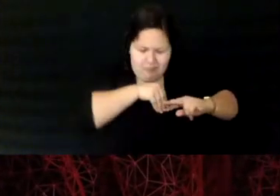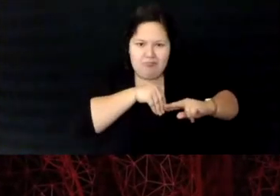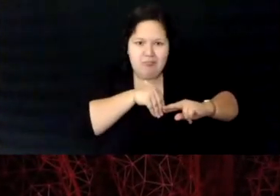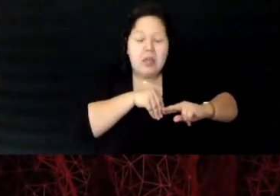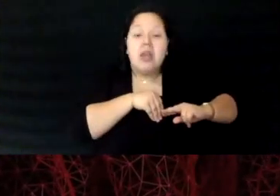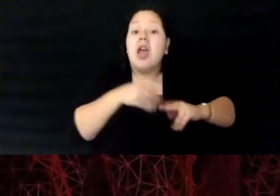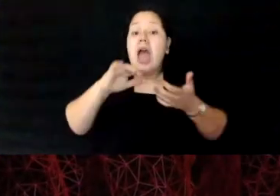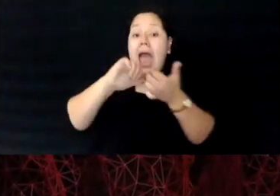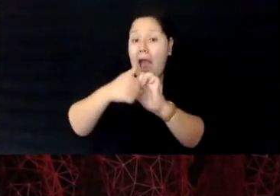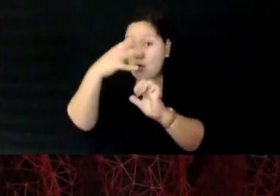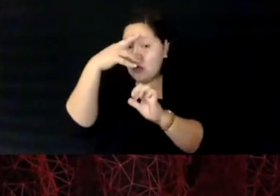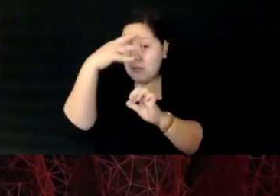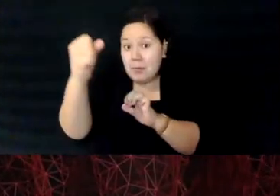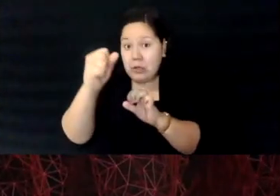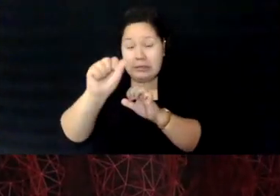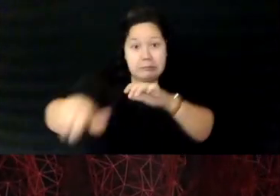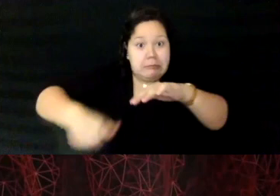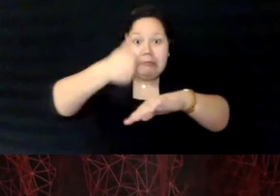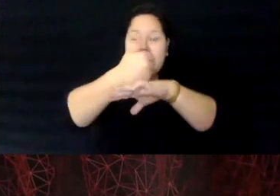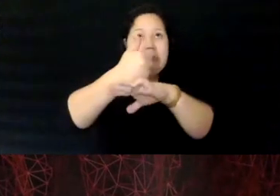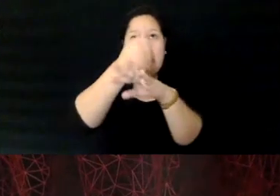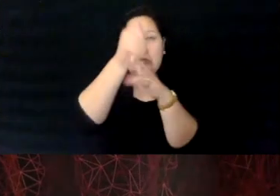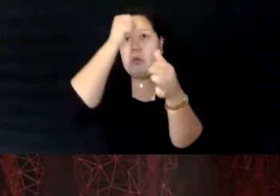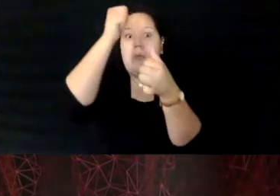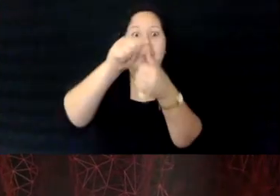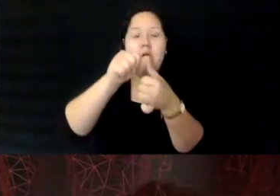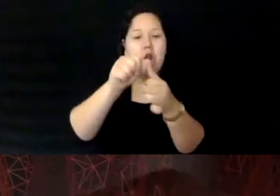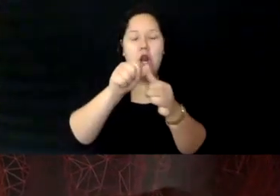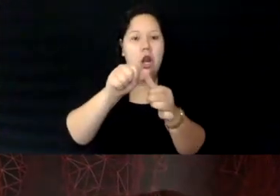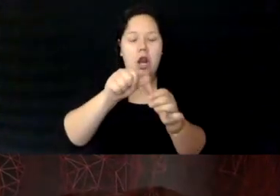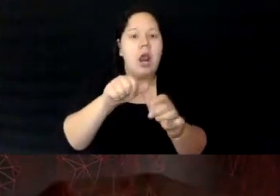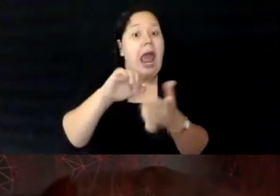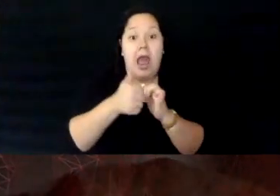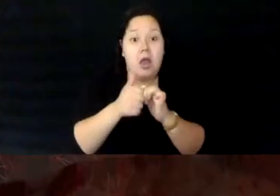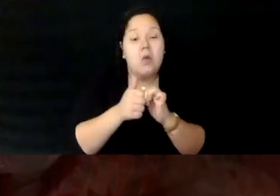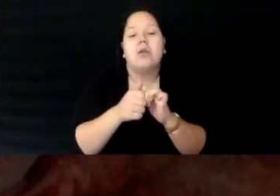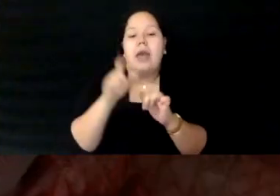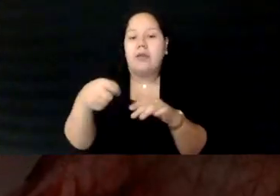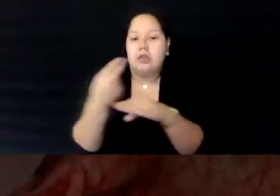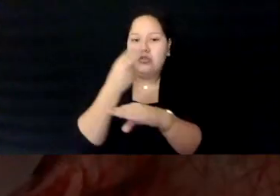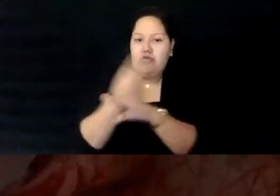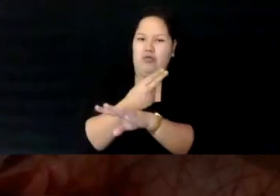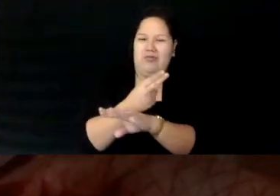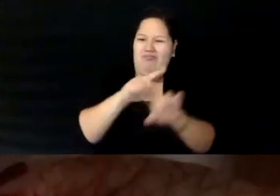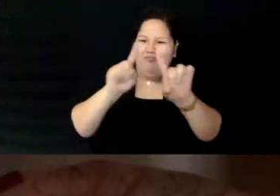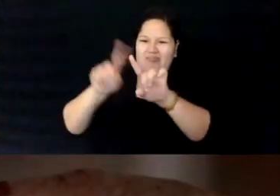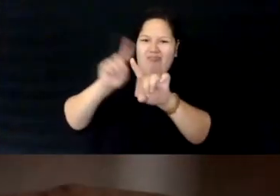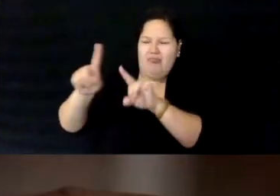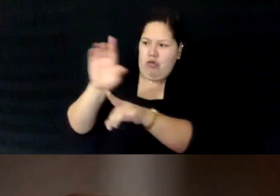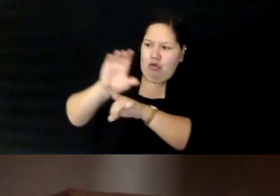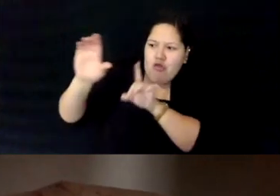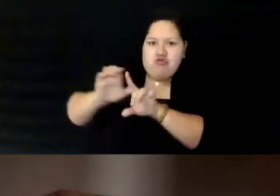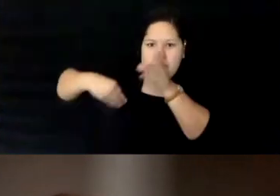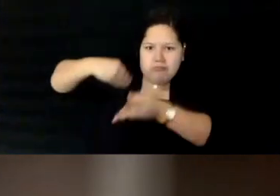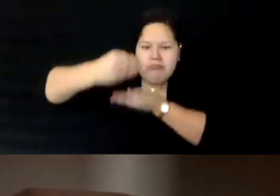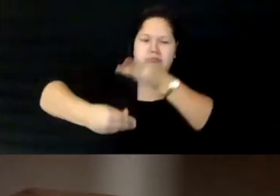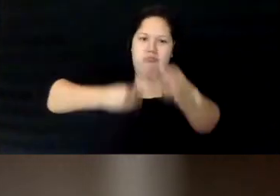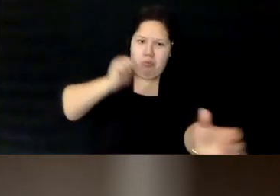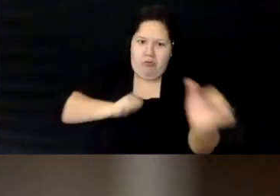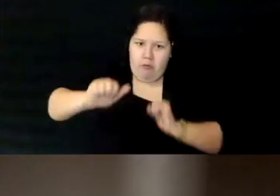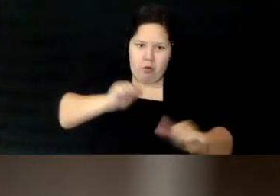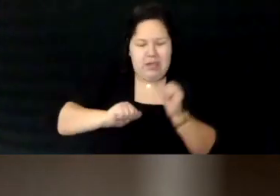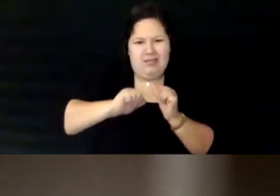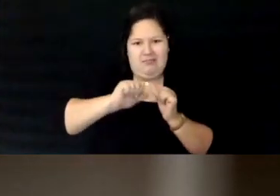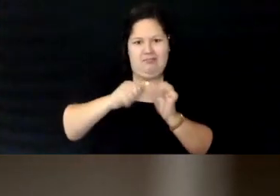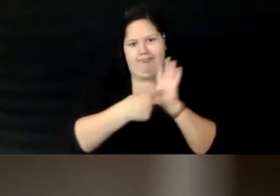are manifested, or awakened, is through ritual performance. So throughout this exhibition, Nancy